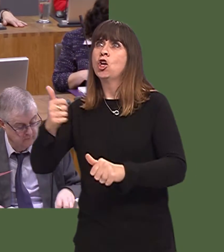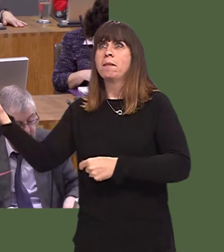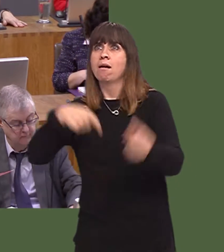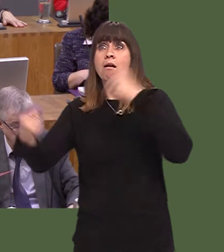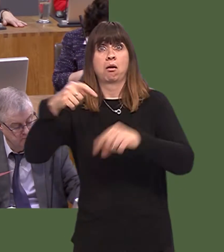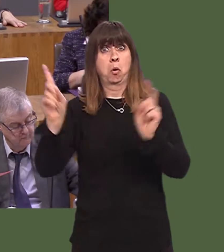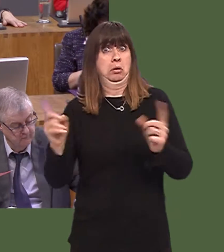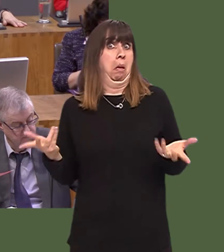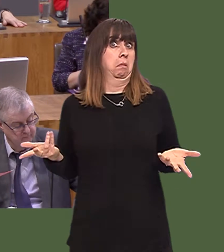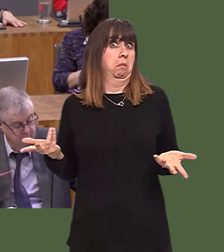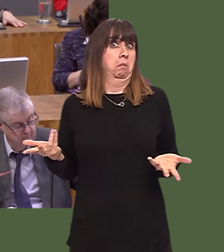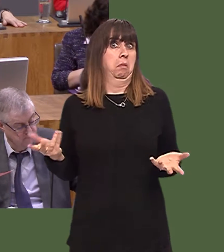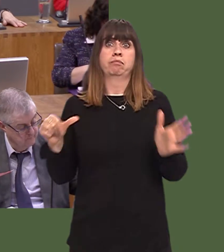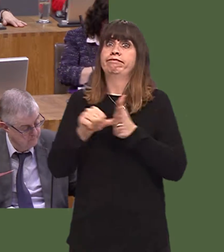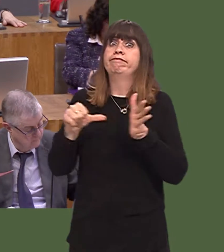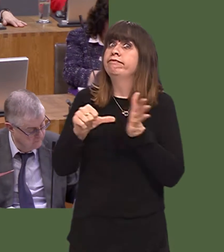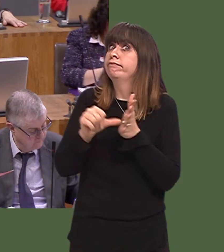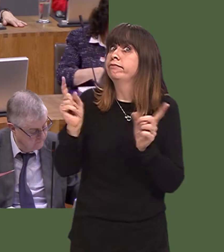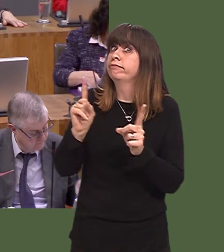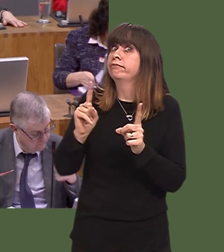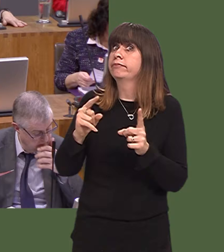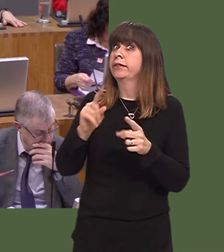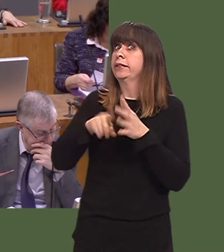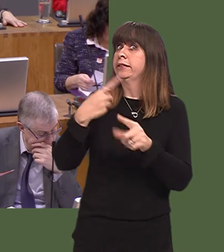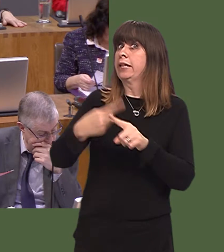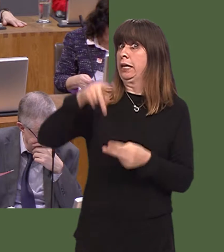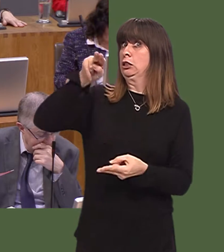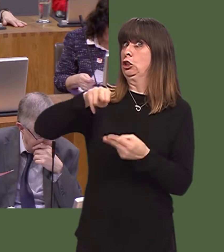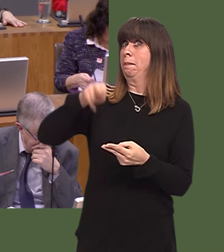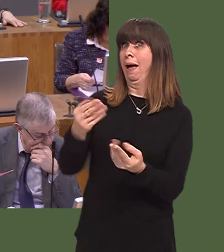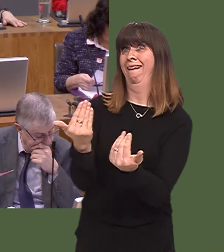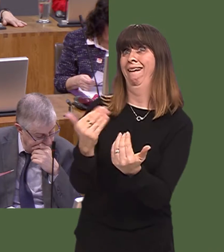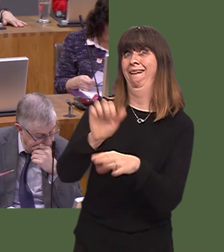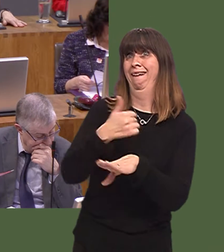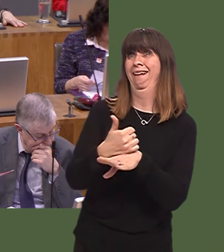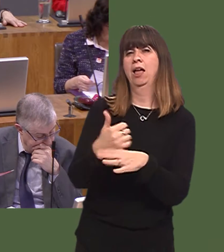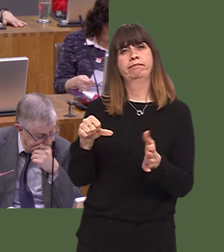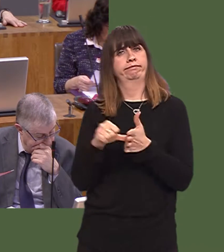For example, there are issues such as tax incentives, which I think need to be further developed.